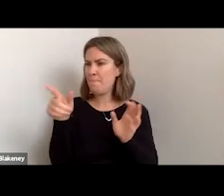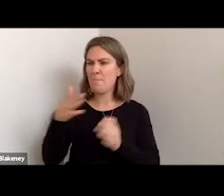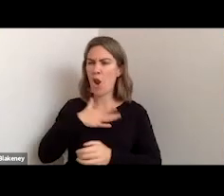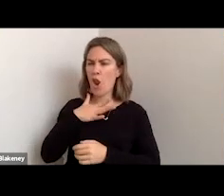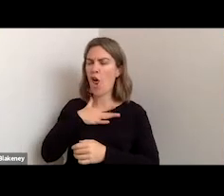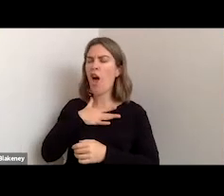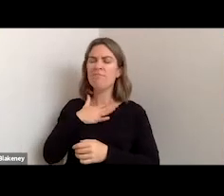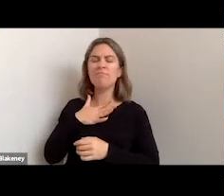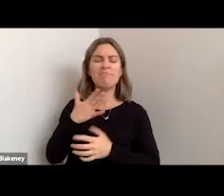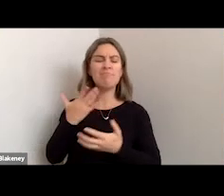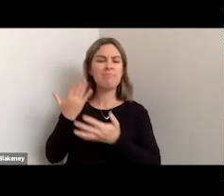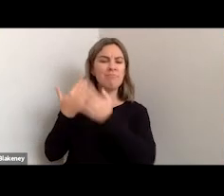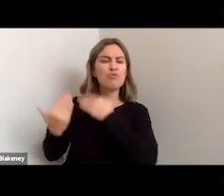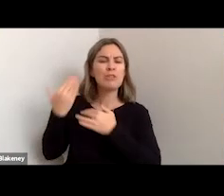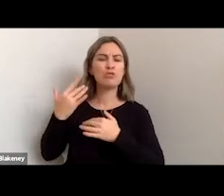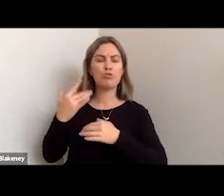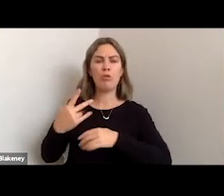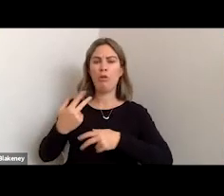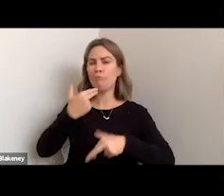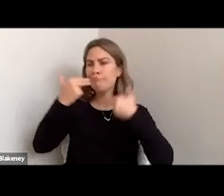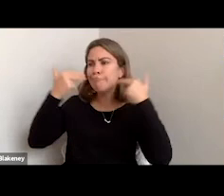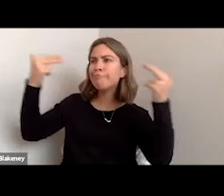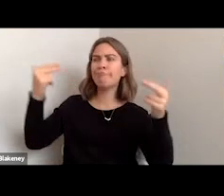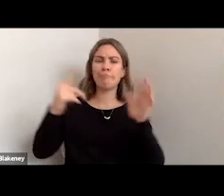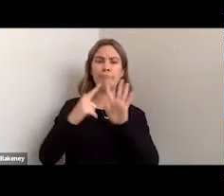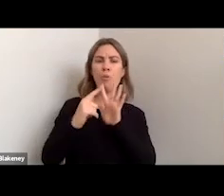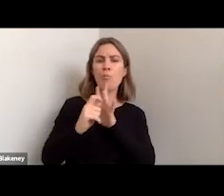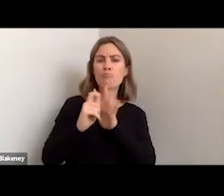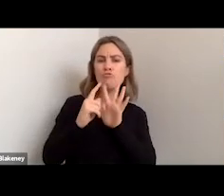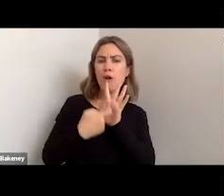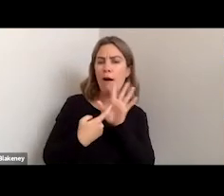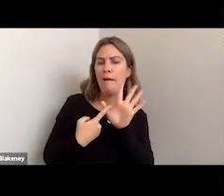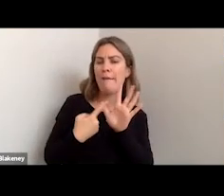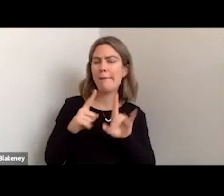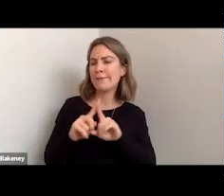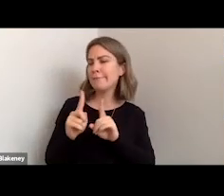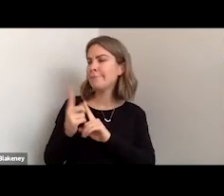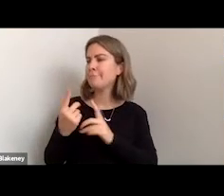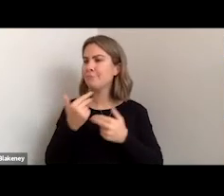things like that. What else does the Opera House do? But you have so many